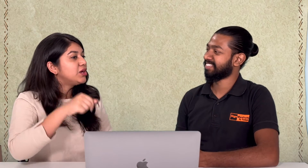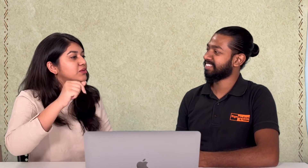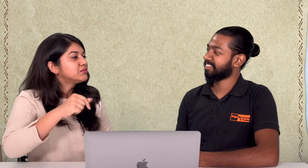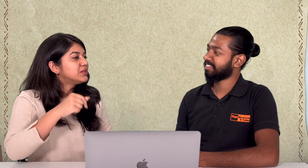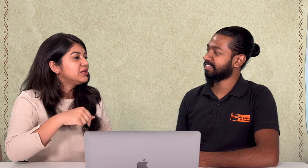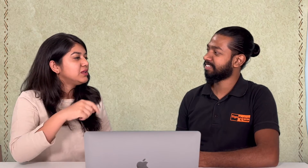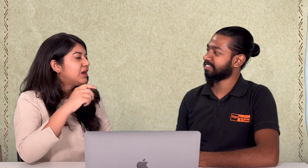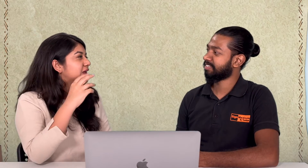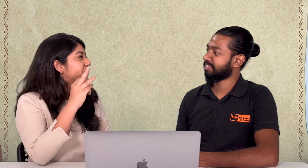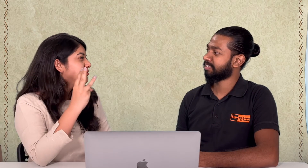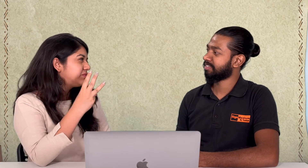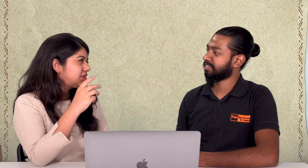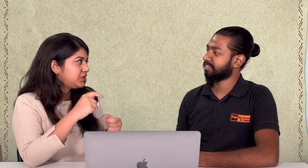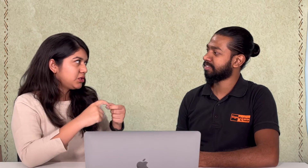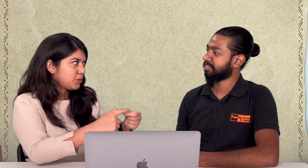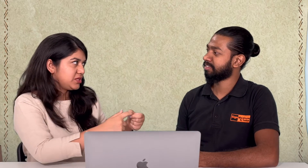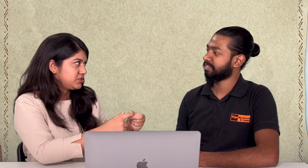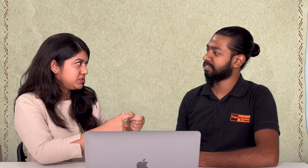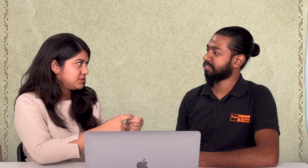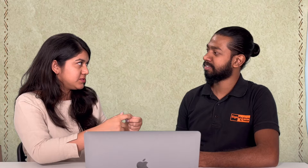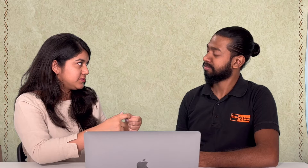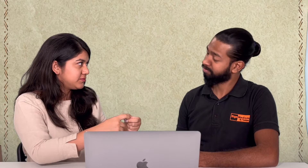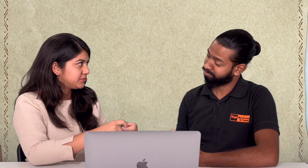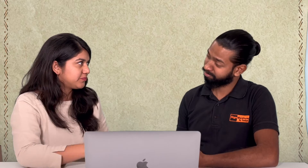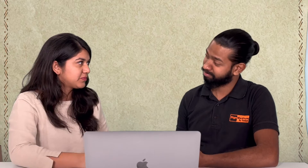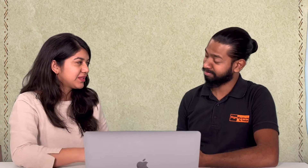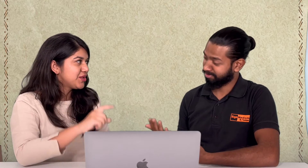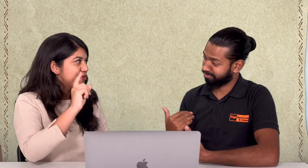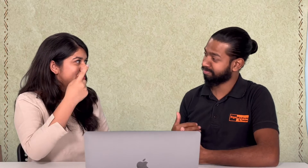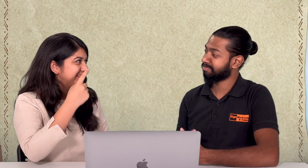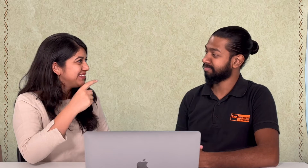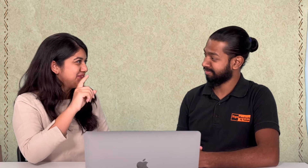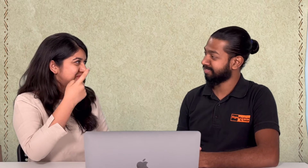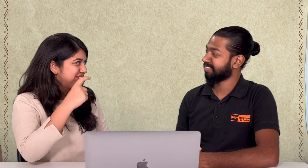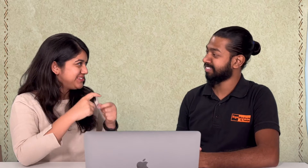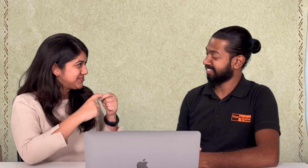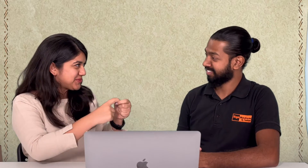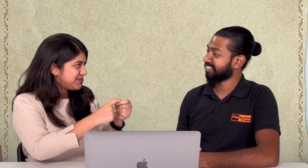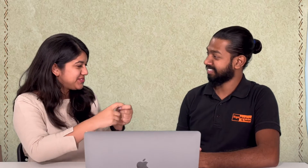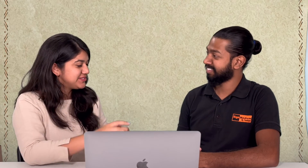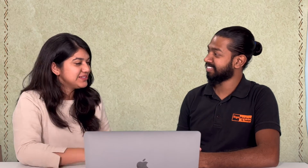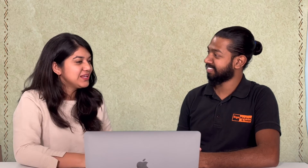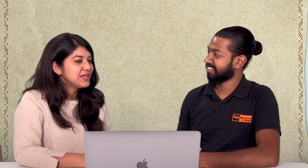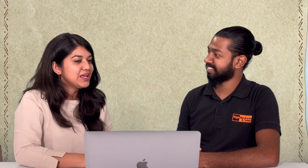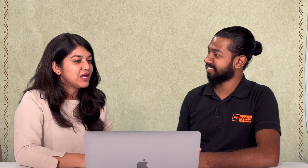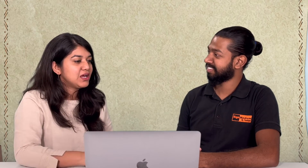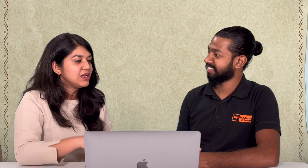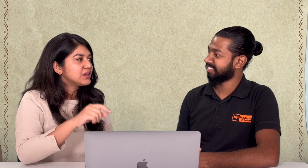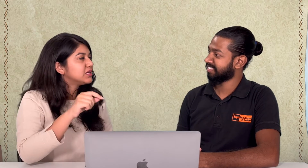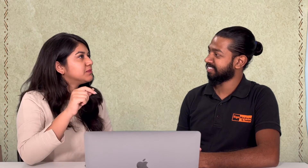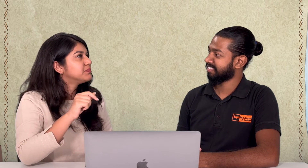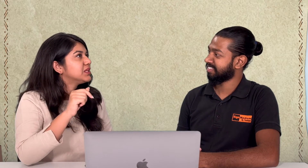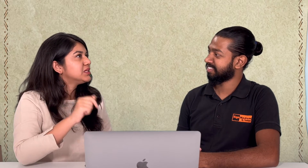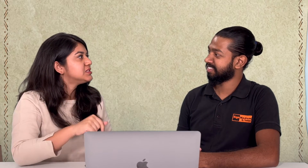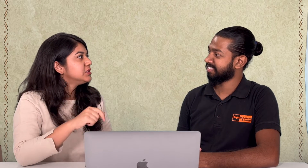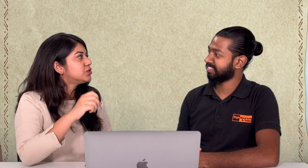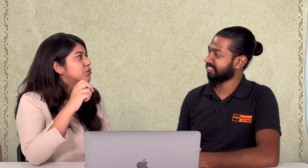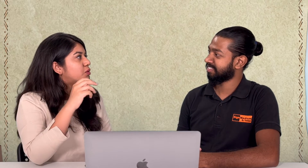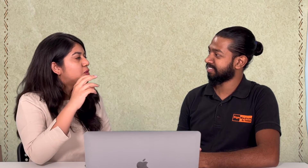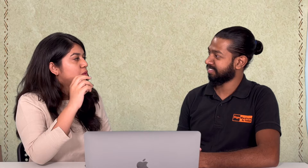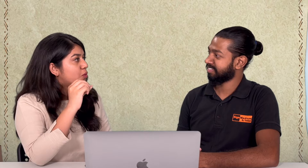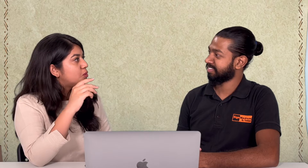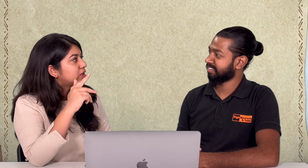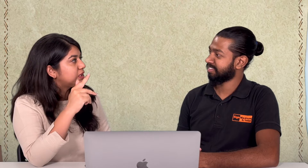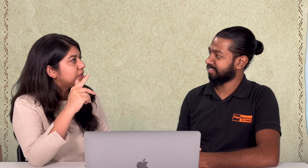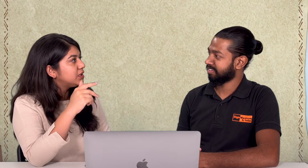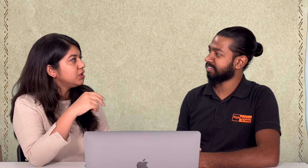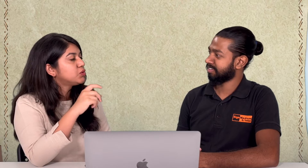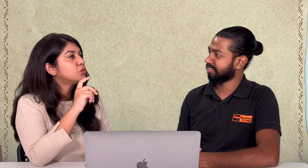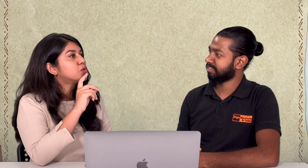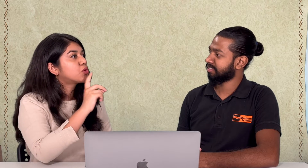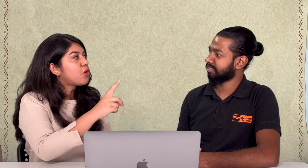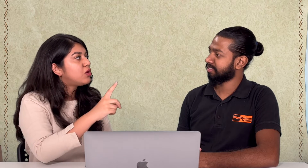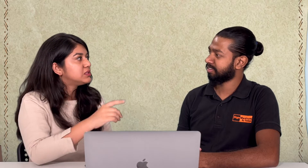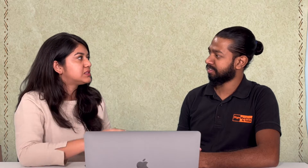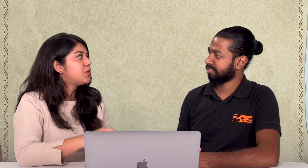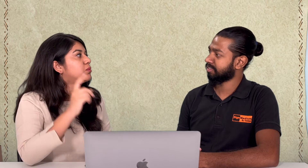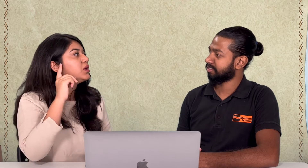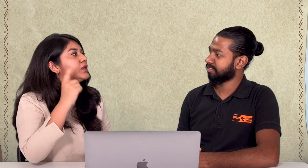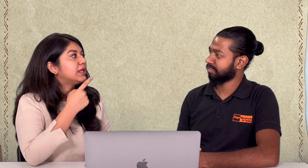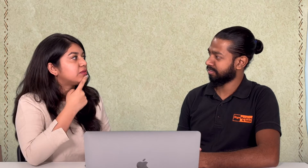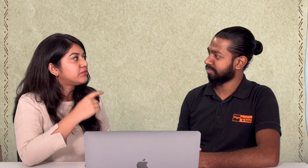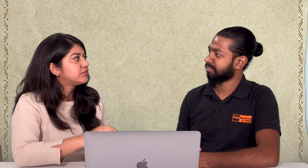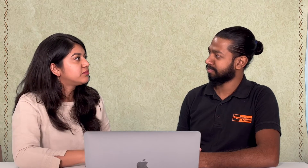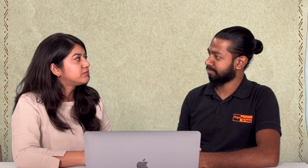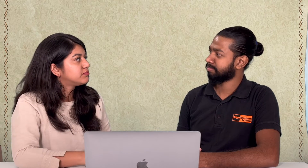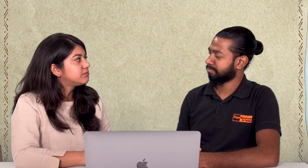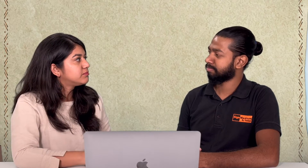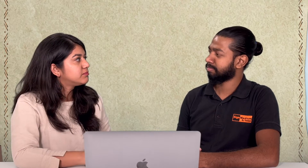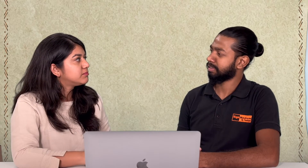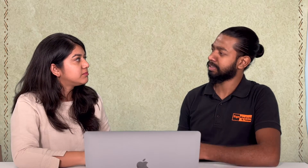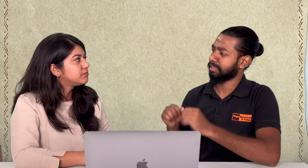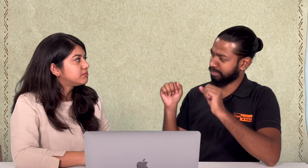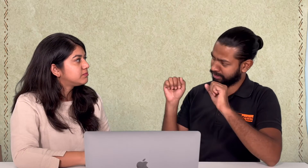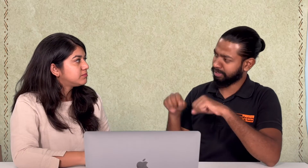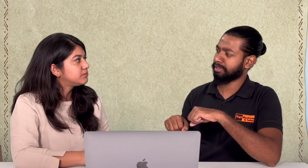Today, I have three questions. 1st question, is it okay to call someone deaf?